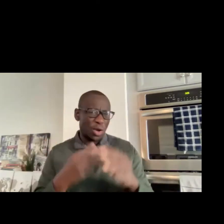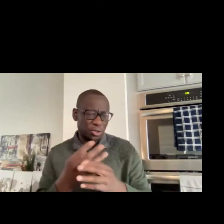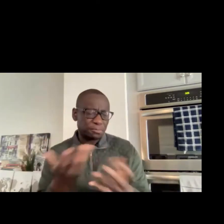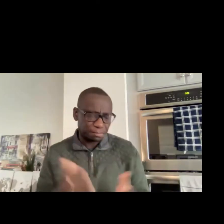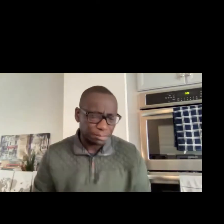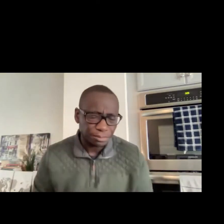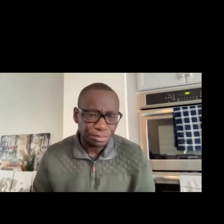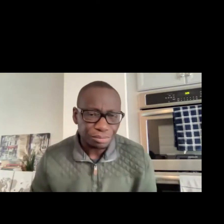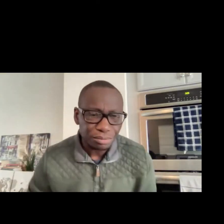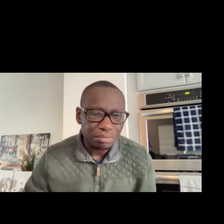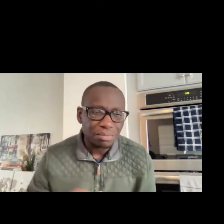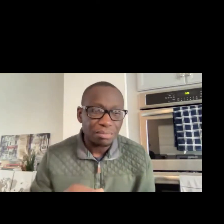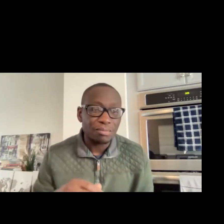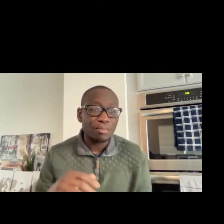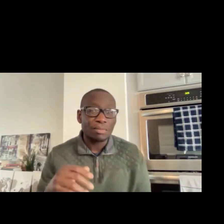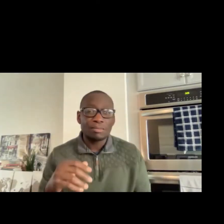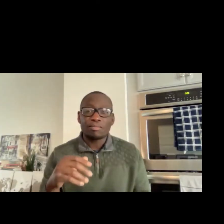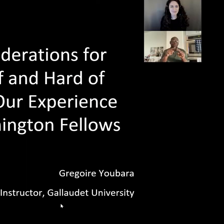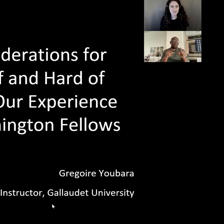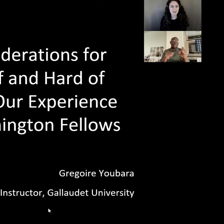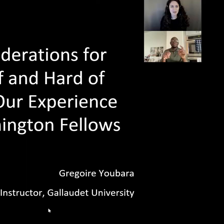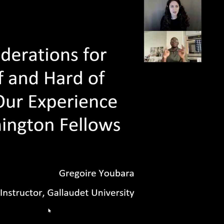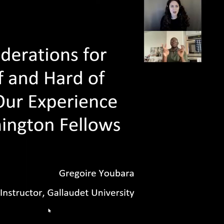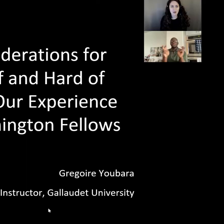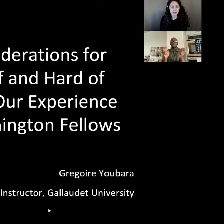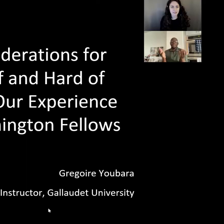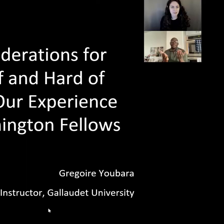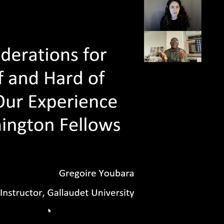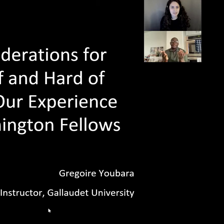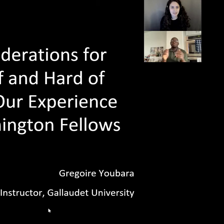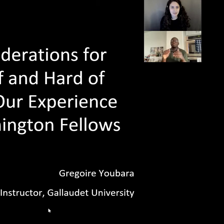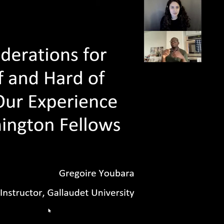Africa area and across the world. All right, so you can see the screen